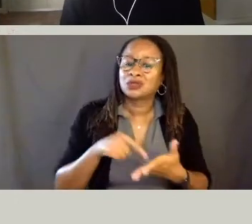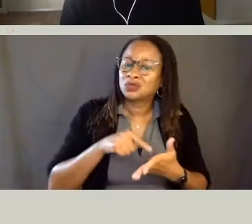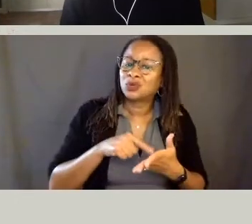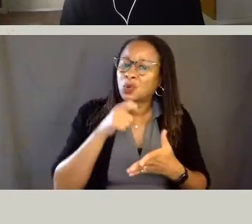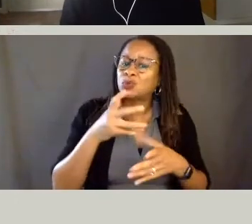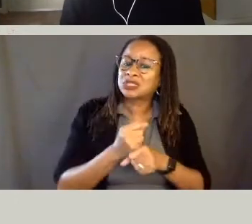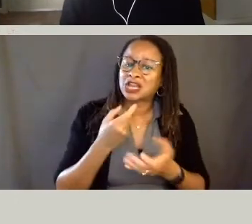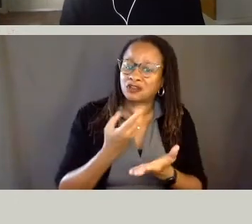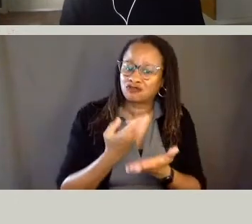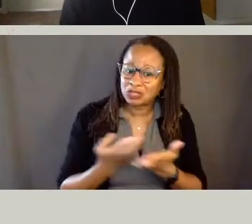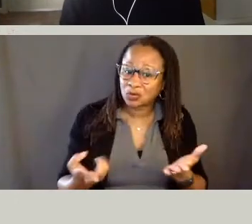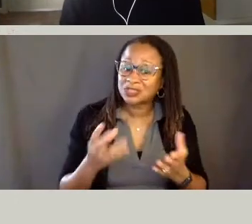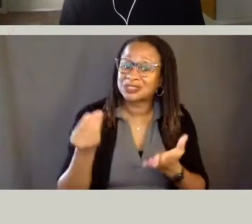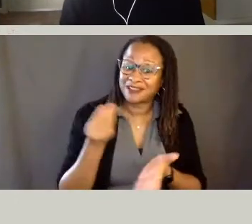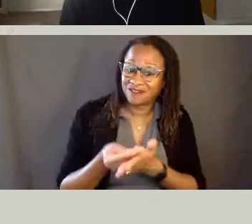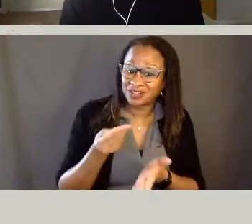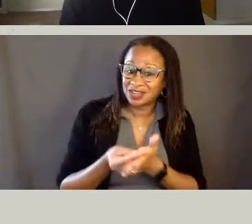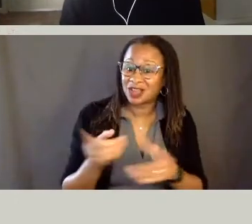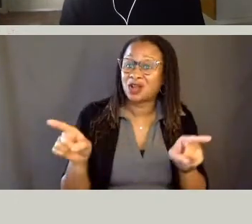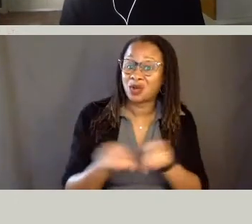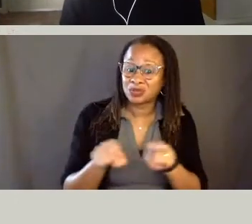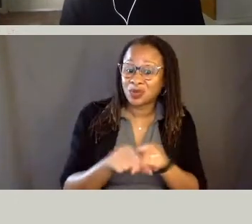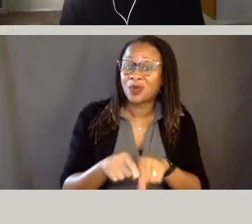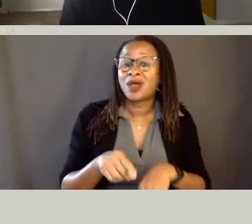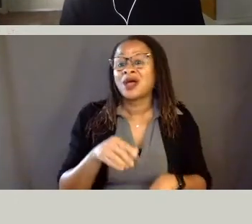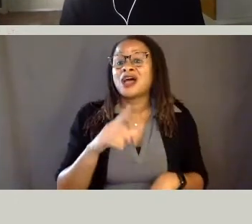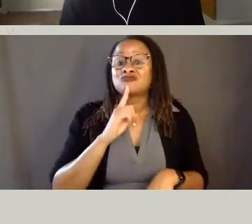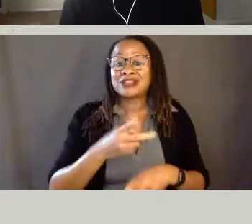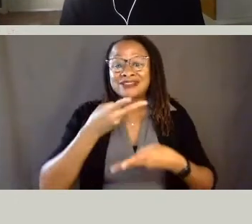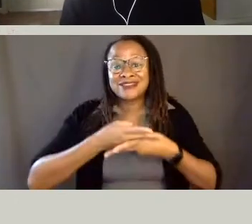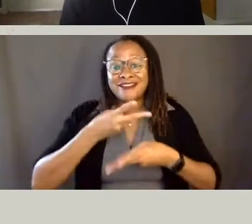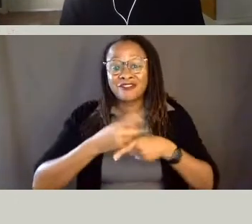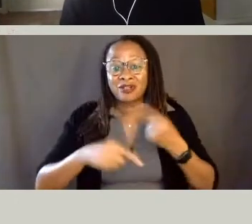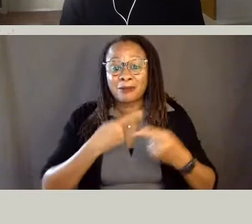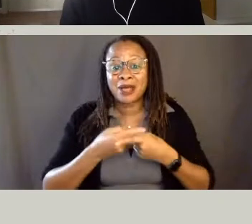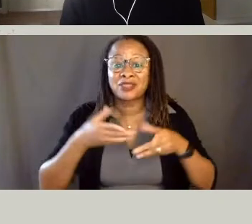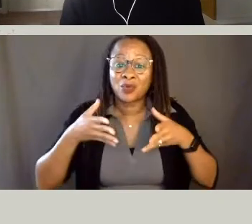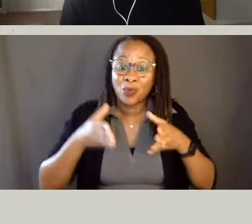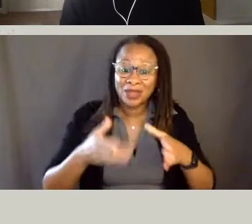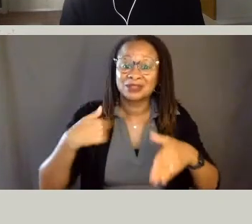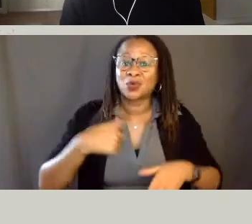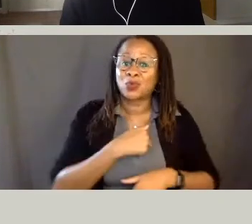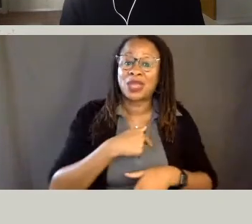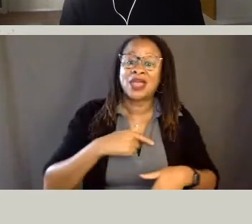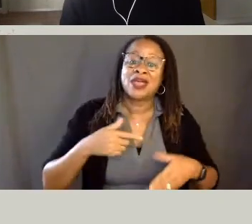And I think to also be really, really careful about the ways that we sort of approach,